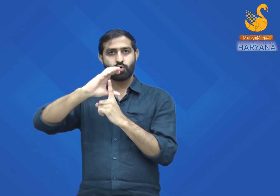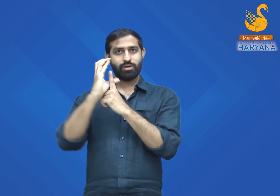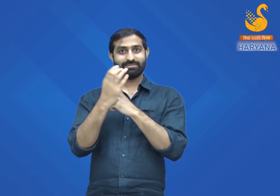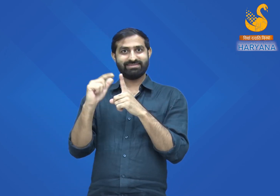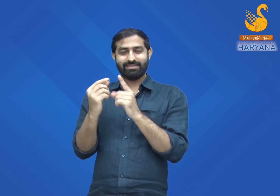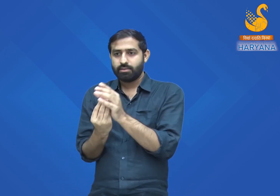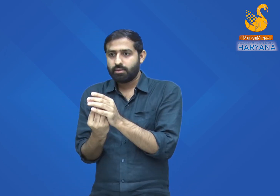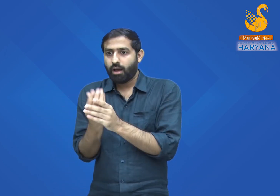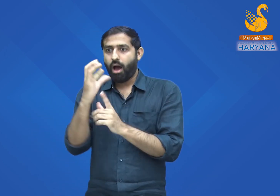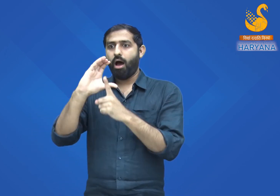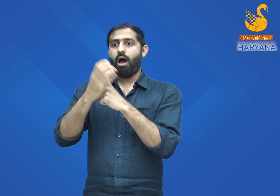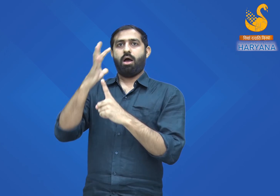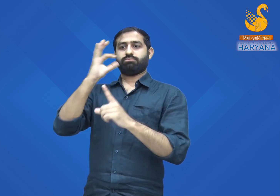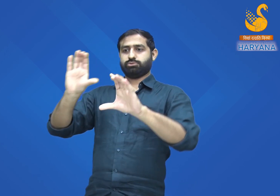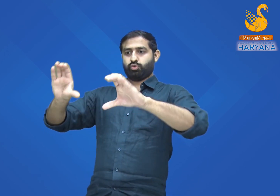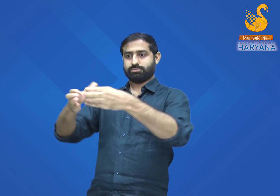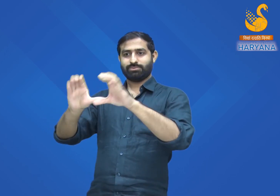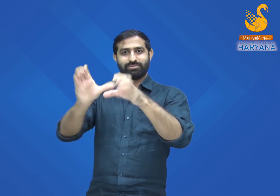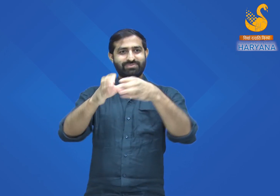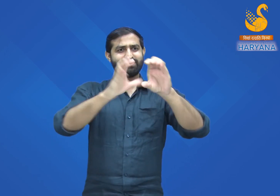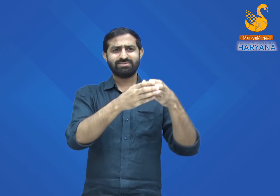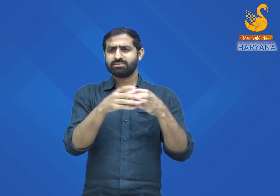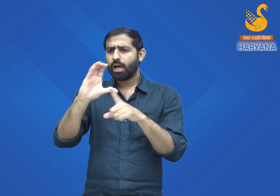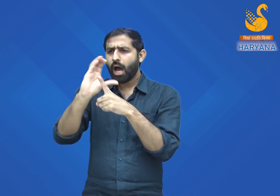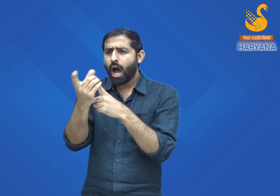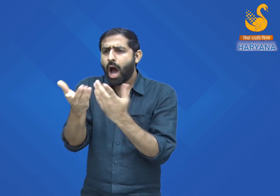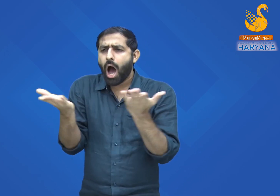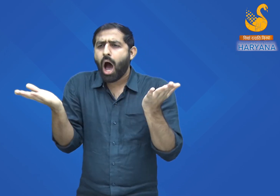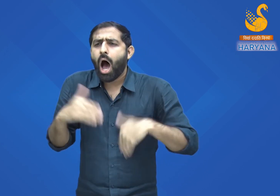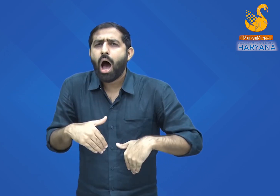Each culture has its own unique value systems, practices and beliefs,